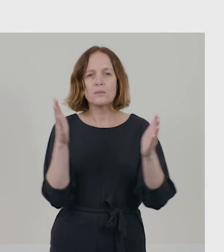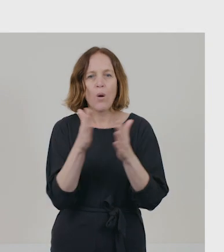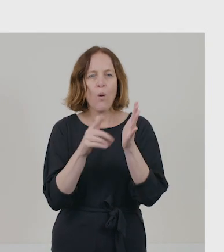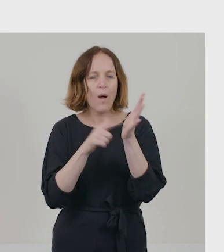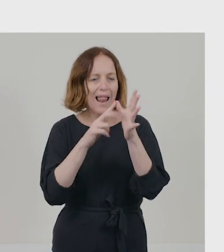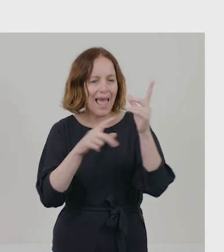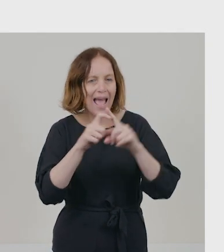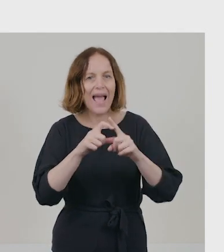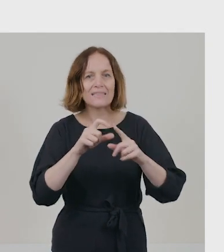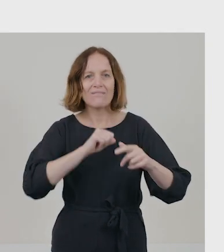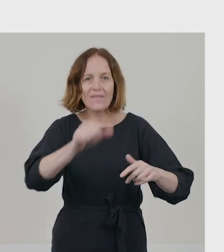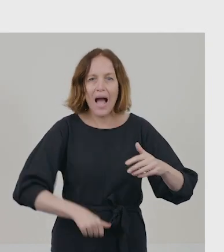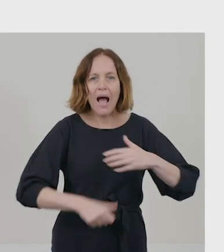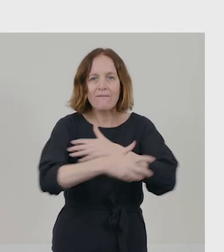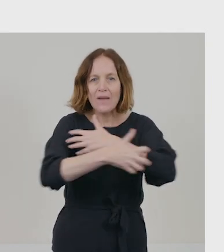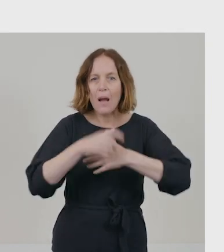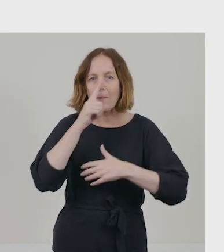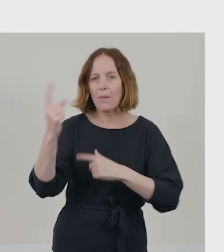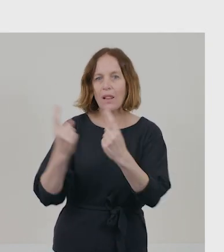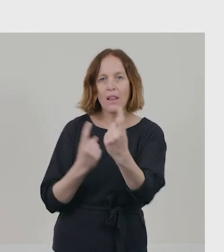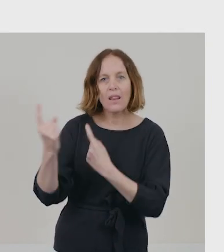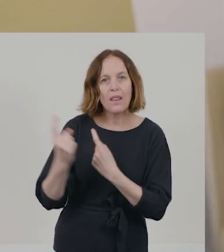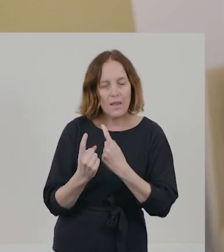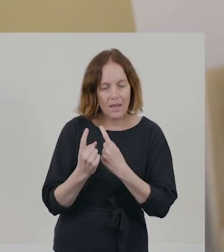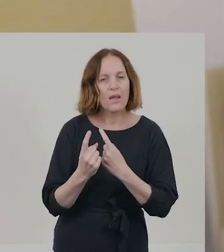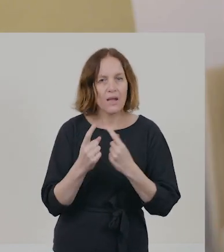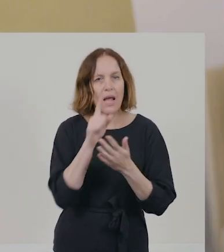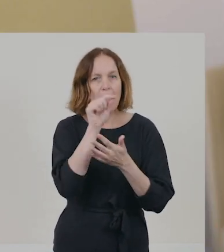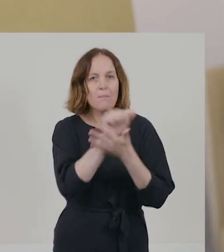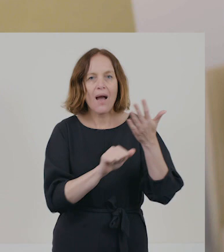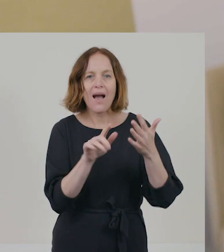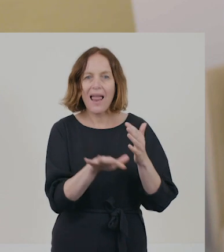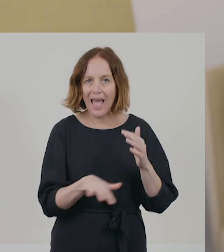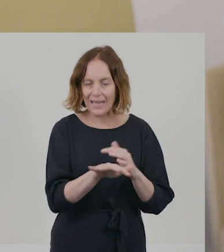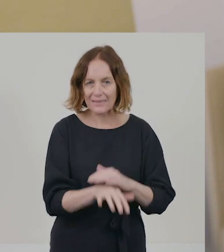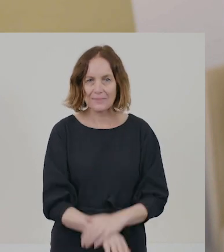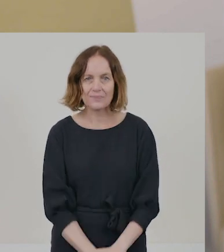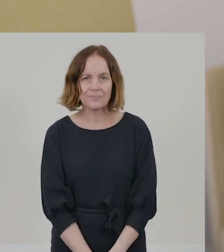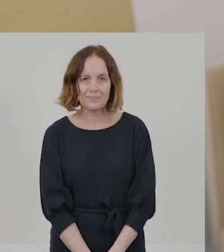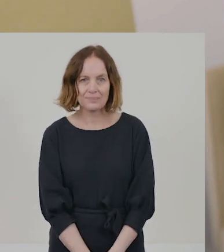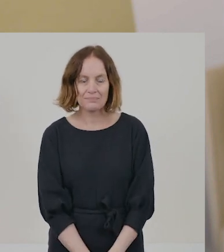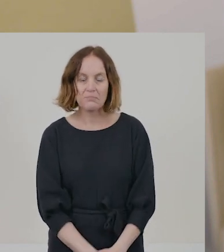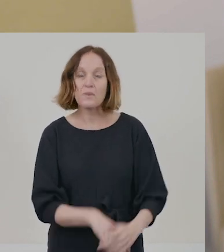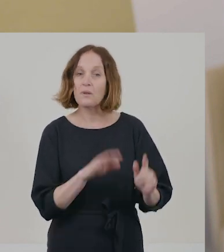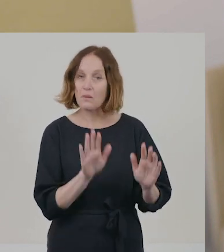many moved back to the cities in search of work. Before we begin working out the main idea of this text,